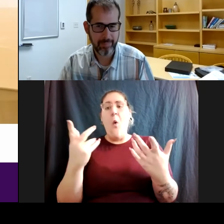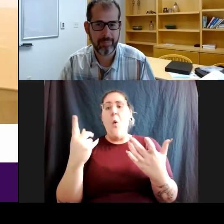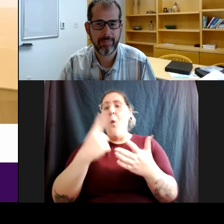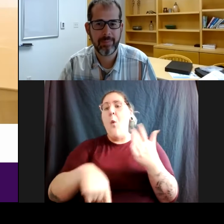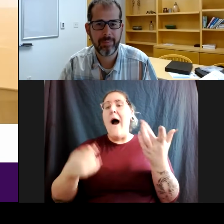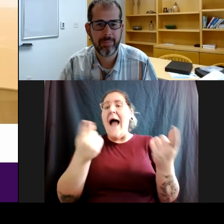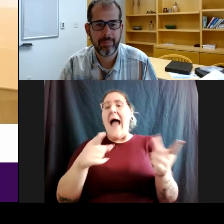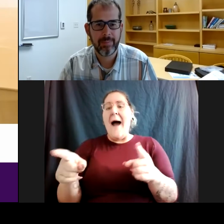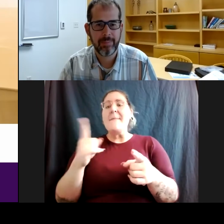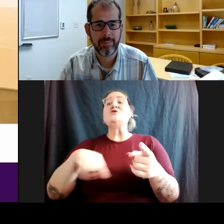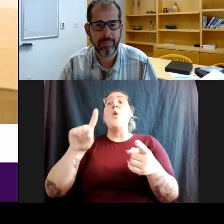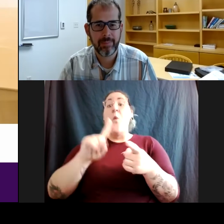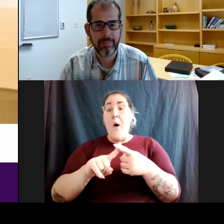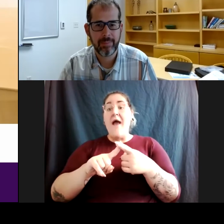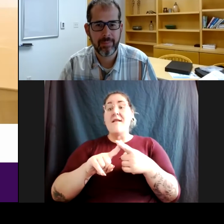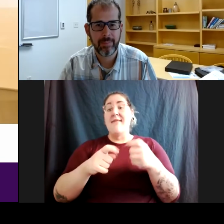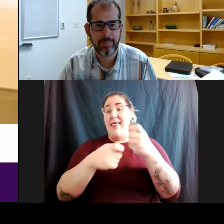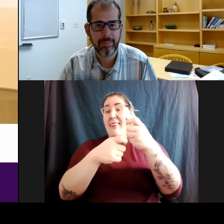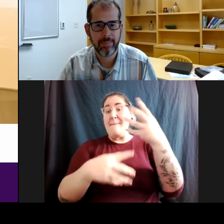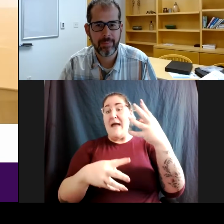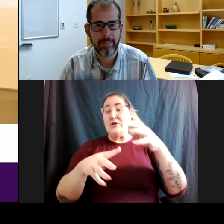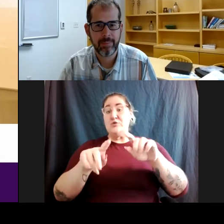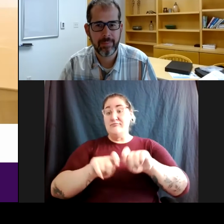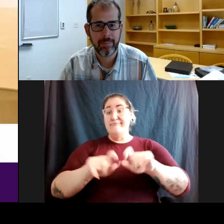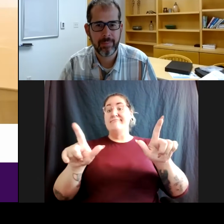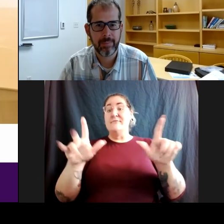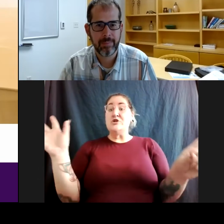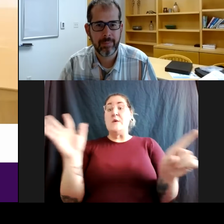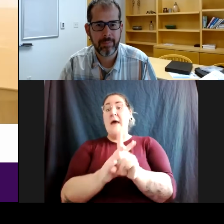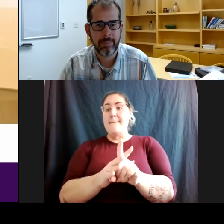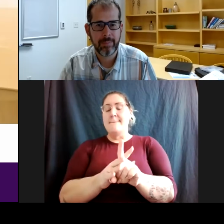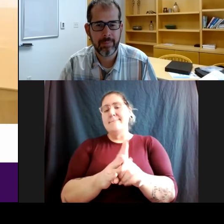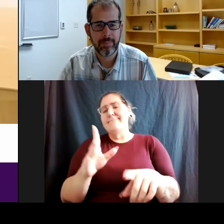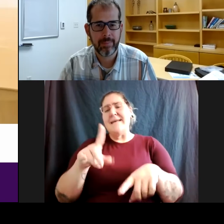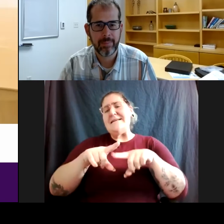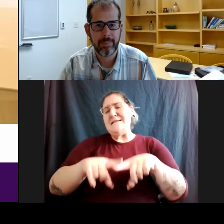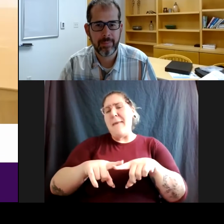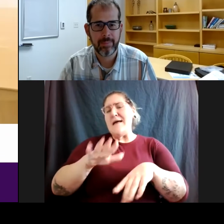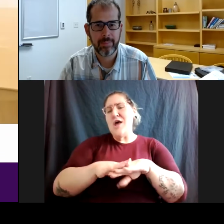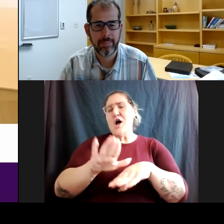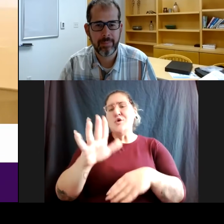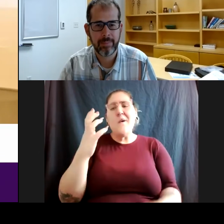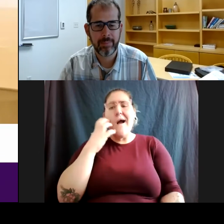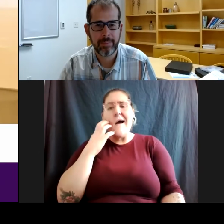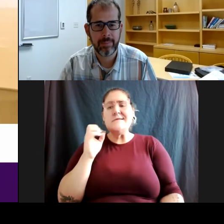say, of the website. And what you have got in it. There will also be preferences as well,